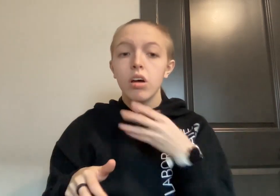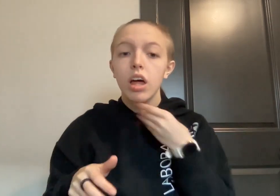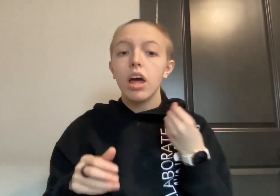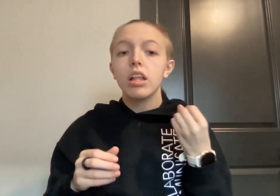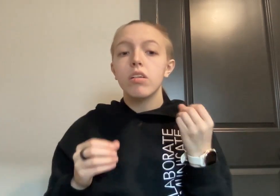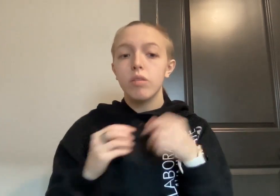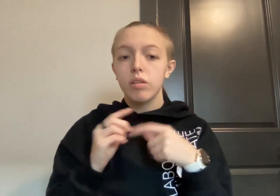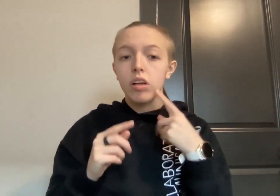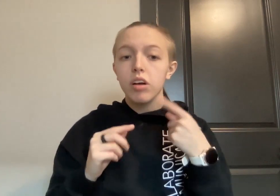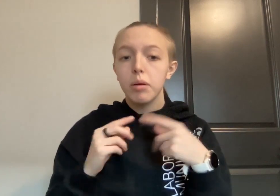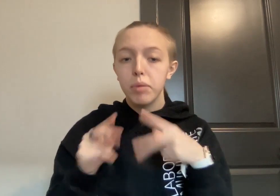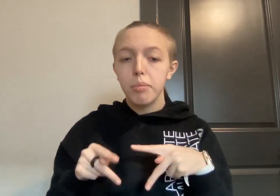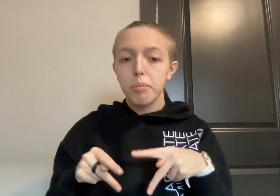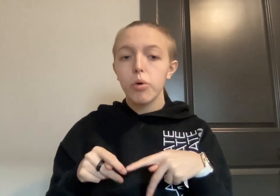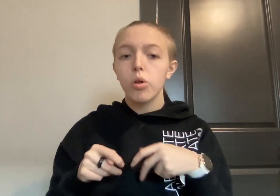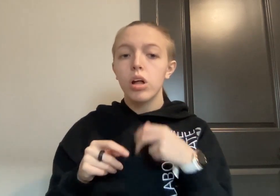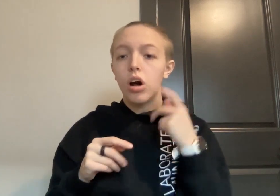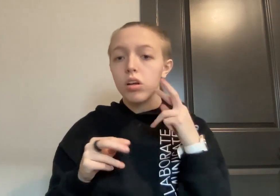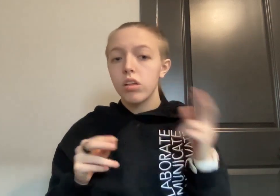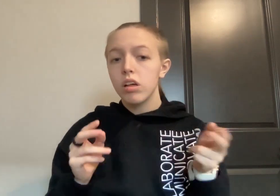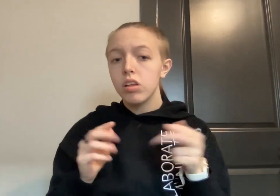and many hearing people are led